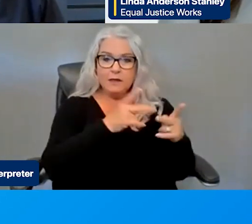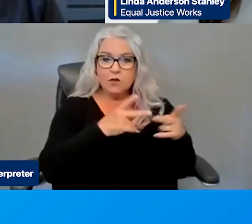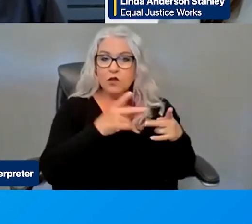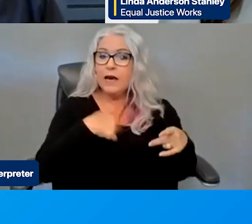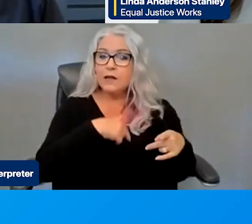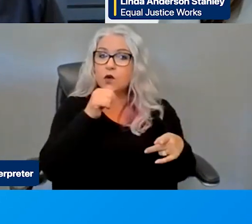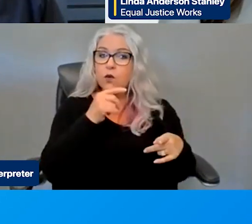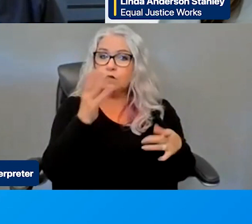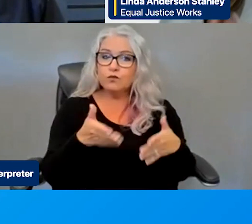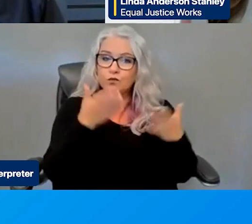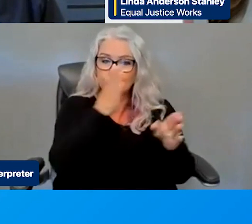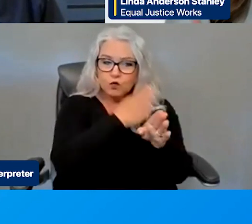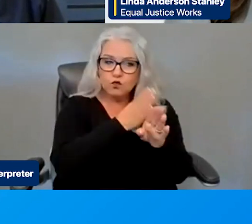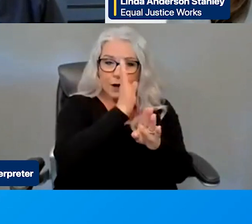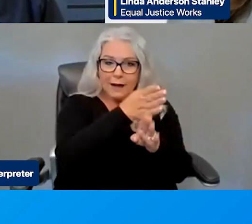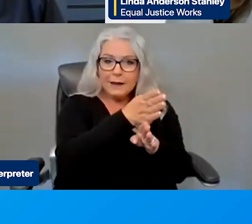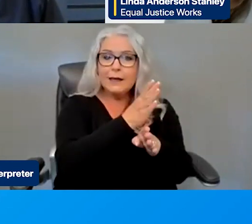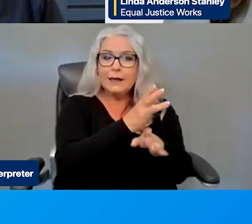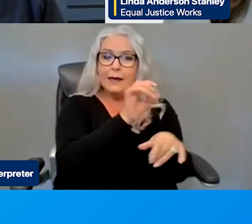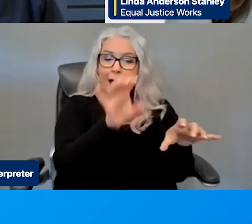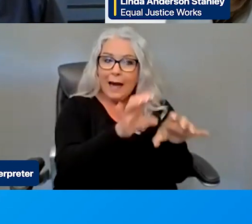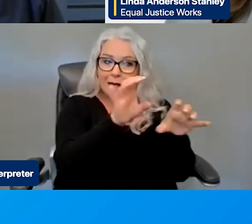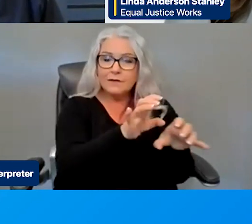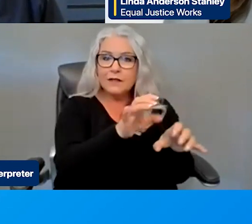So I am not actively practicing law.